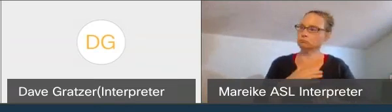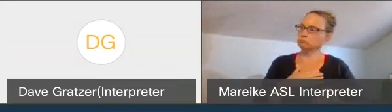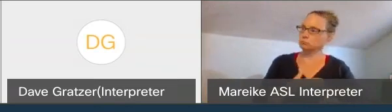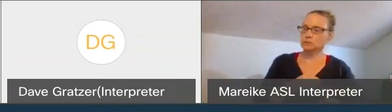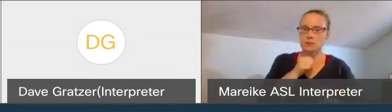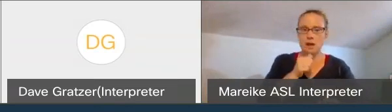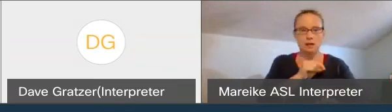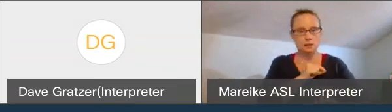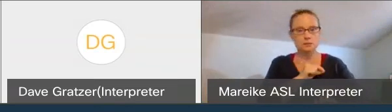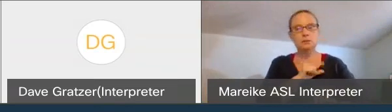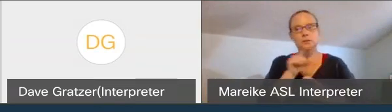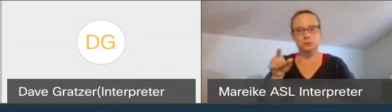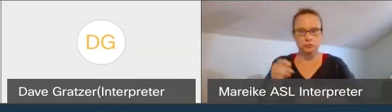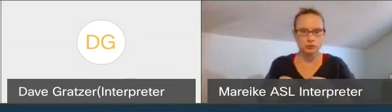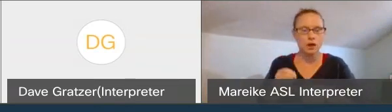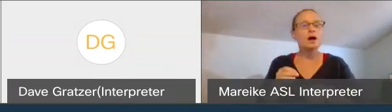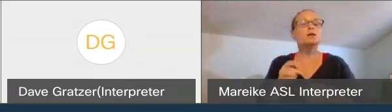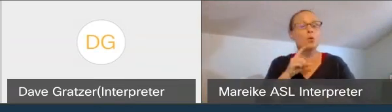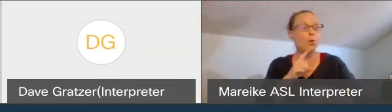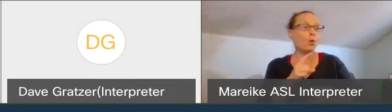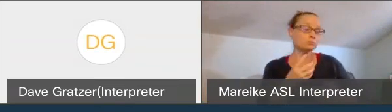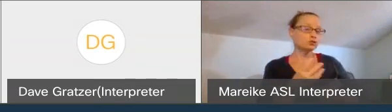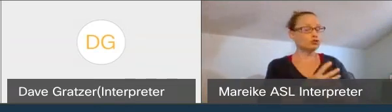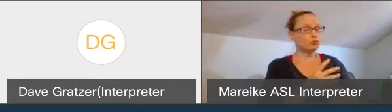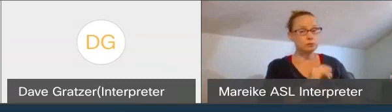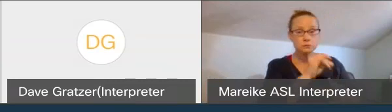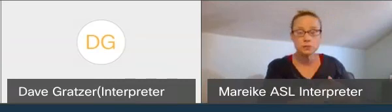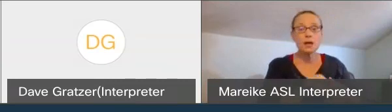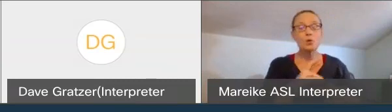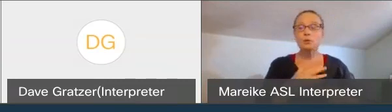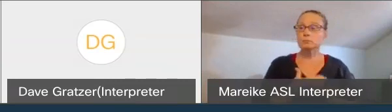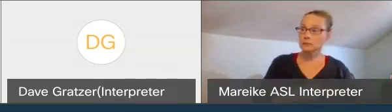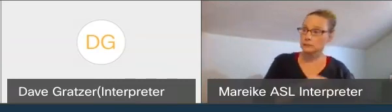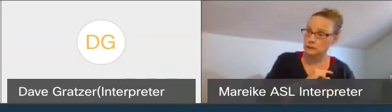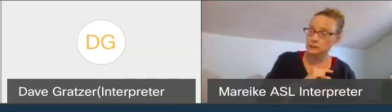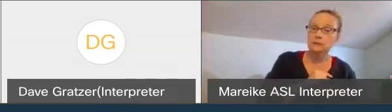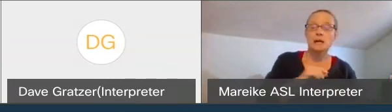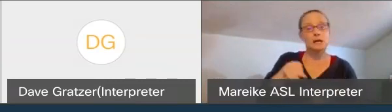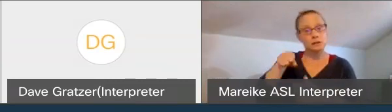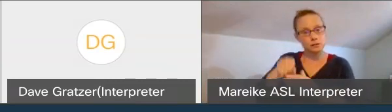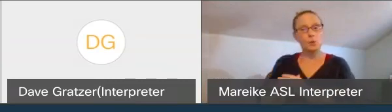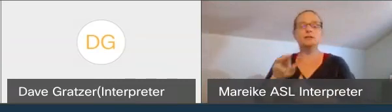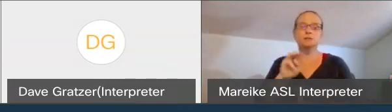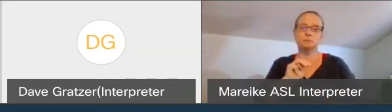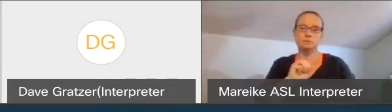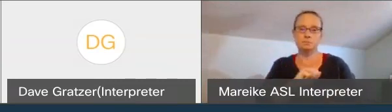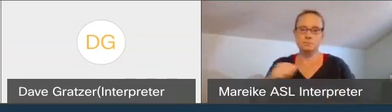guilty and completing their sentence in custody, or pleading guilty to their charges and entering MAAP. Our city attorney's office has been dismissing